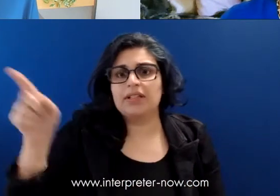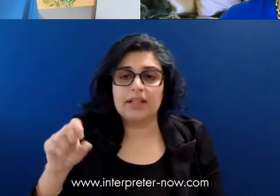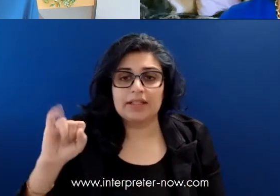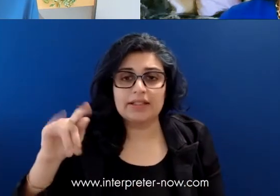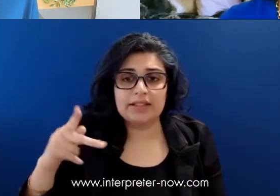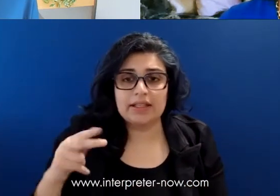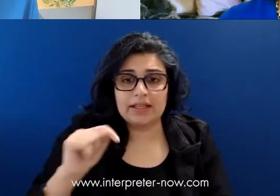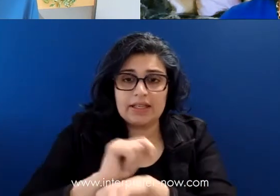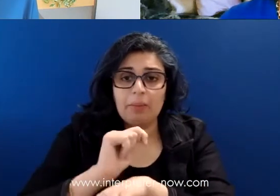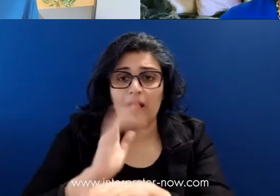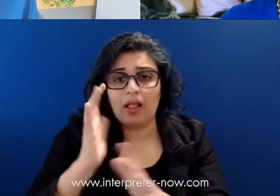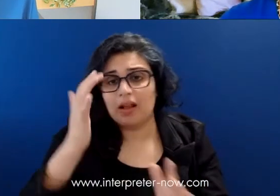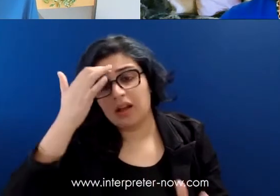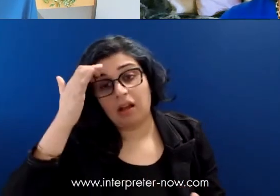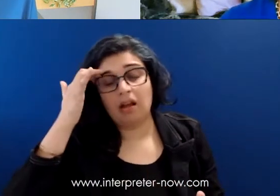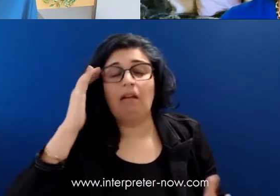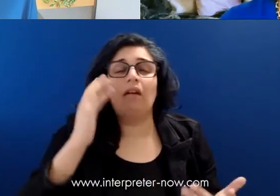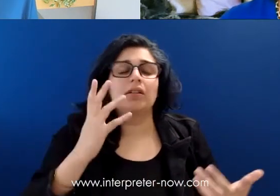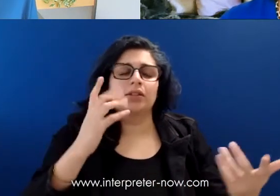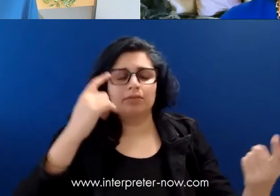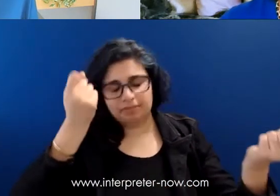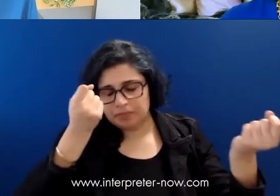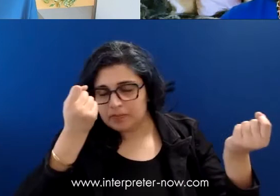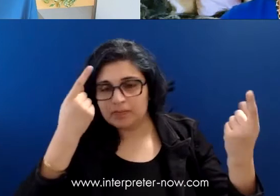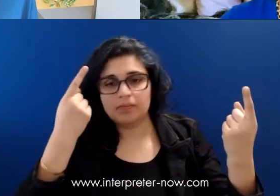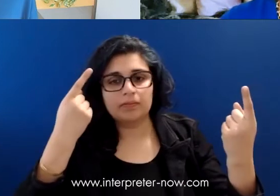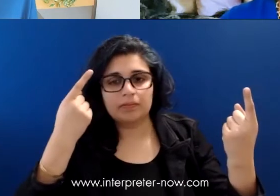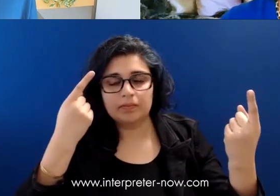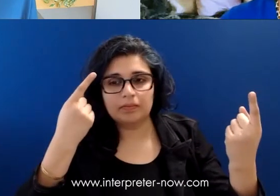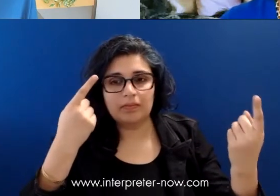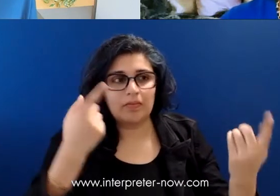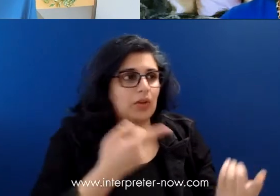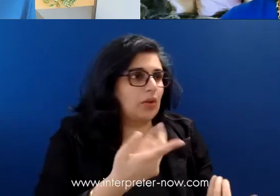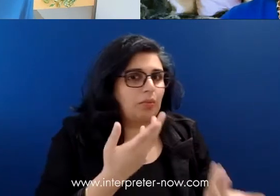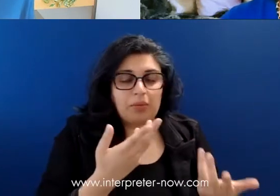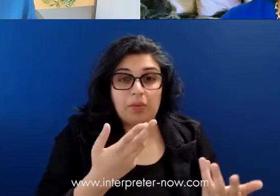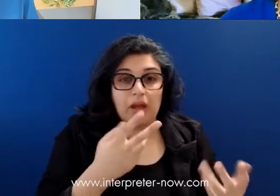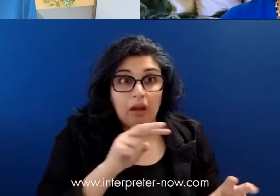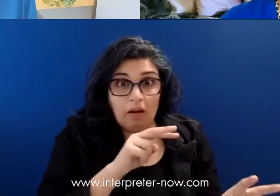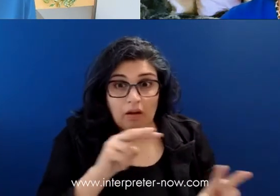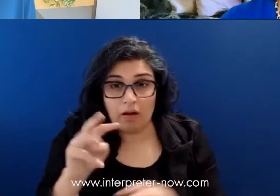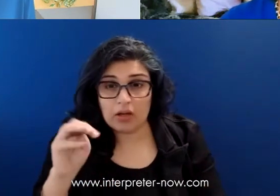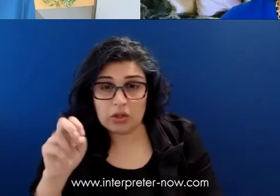I'm really thinking about you. I understand that you're probably watching the news, reaching out to family, doing things like that today.